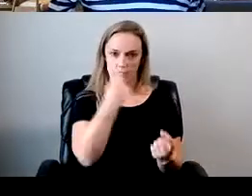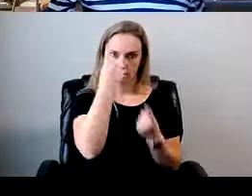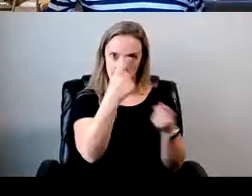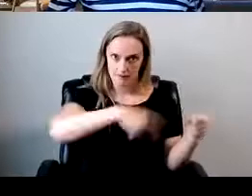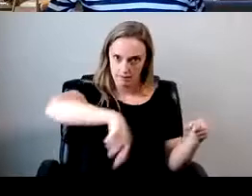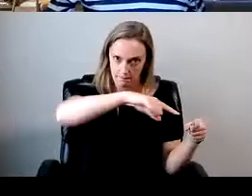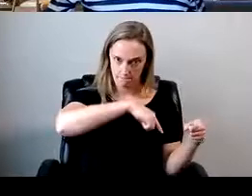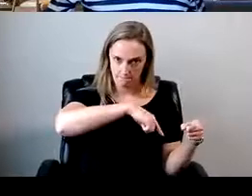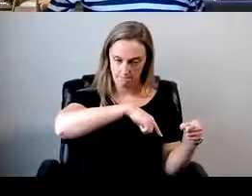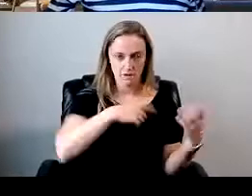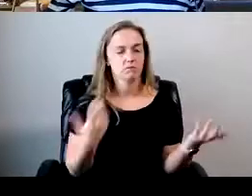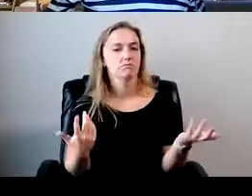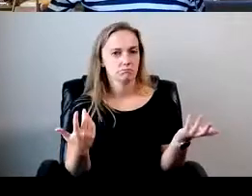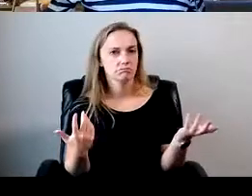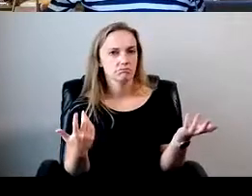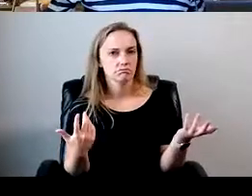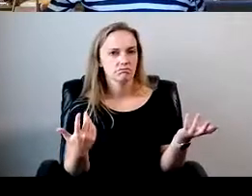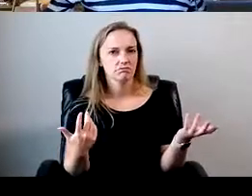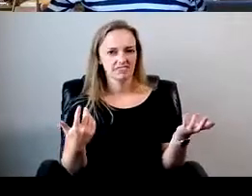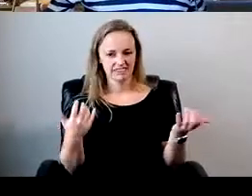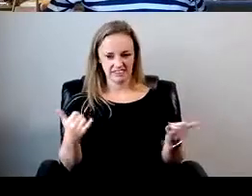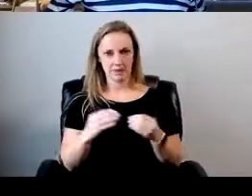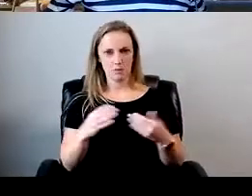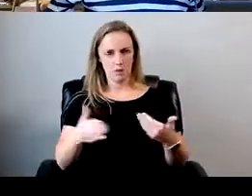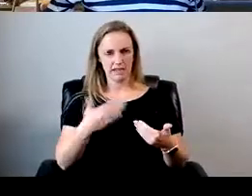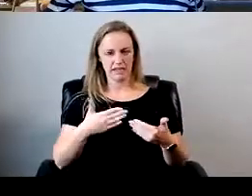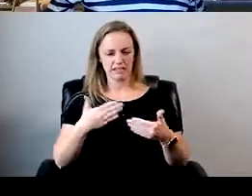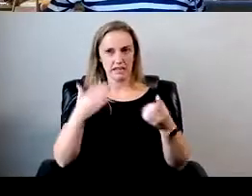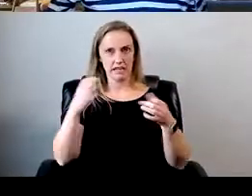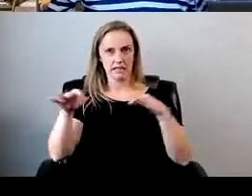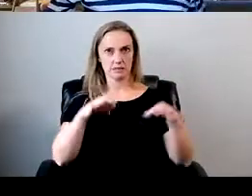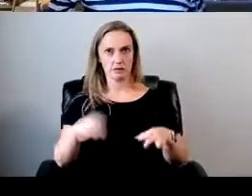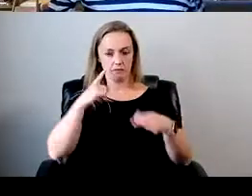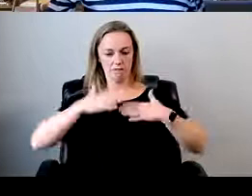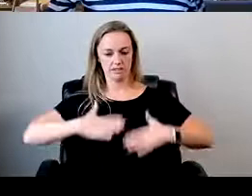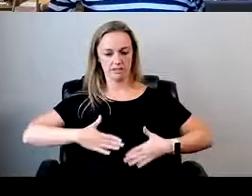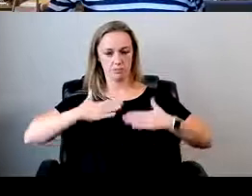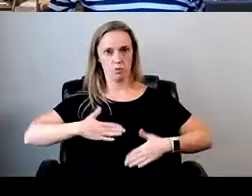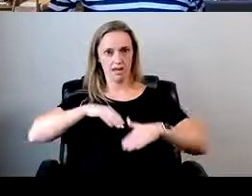But this is always a lot easier to explain on the physical access of things, because we can look at a ramp and we can know